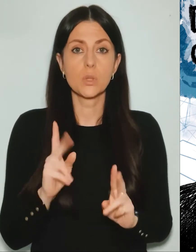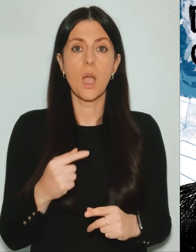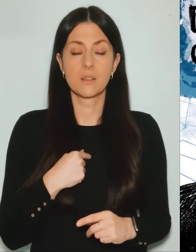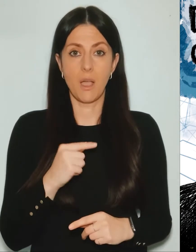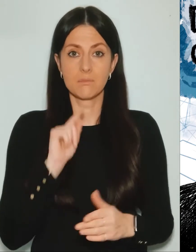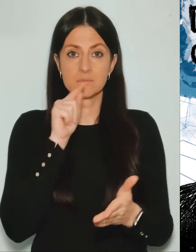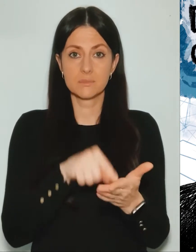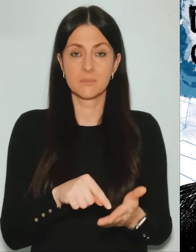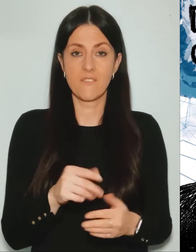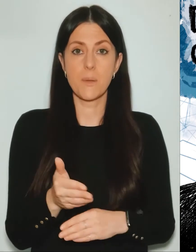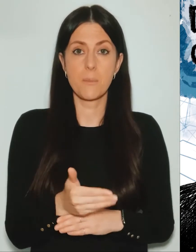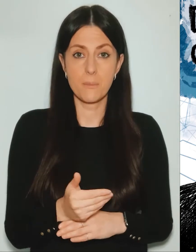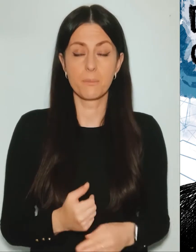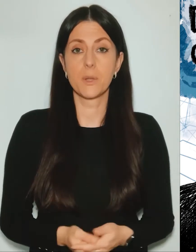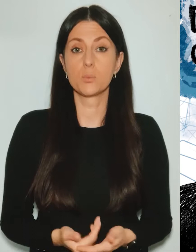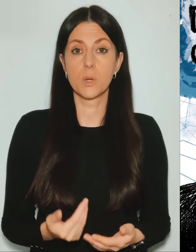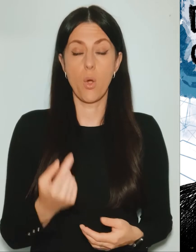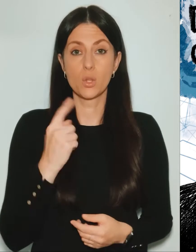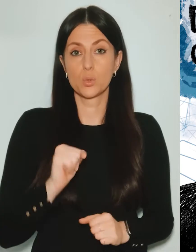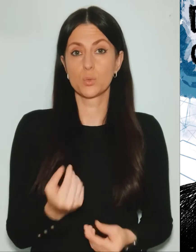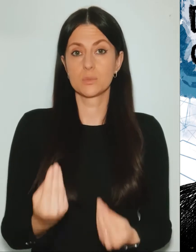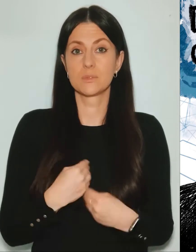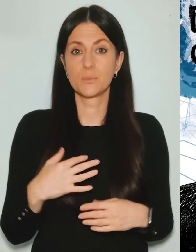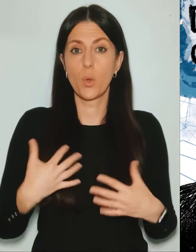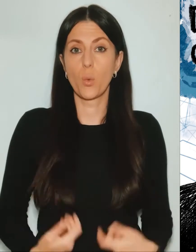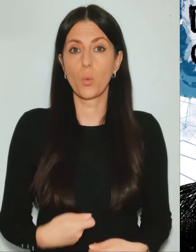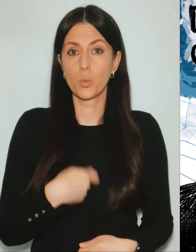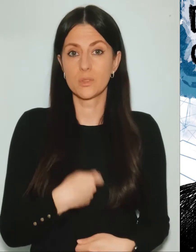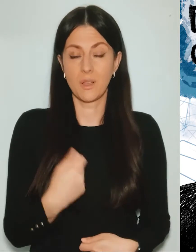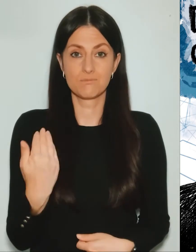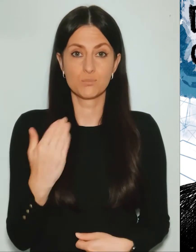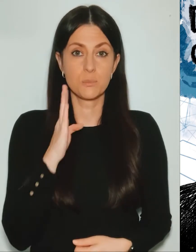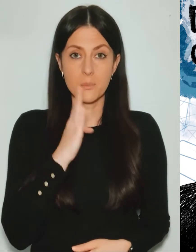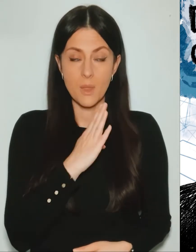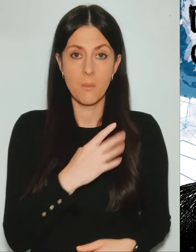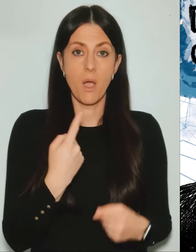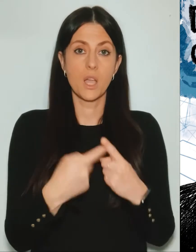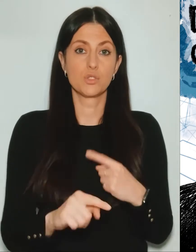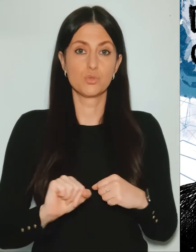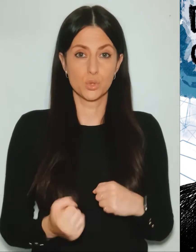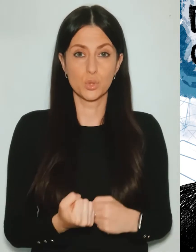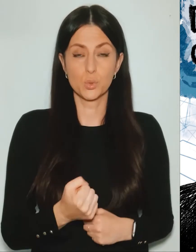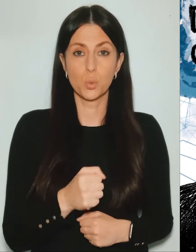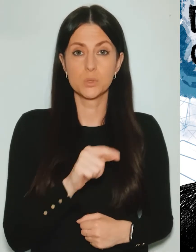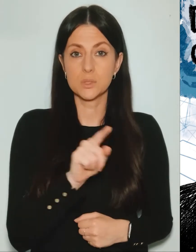So a friend of mine gave me his mom's jacket, other friends helped me with the food,